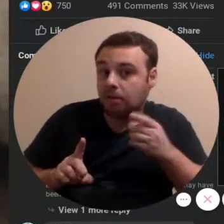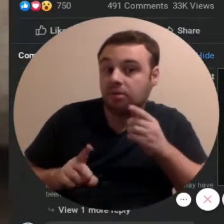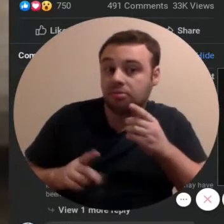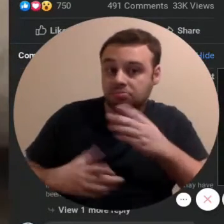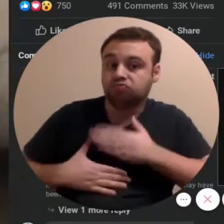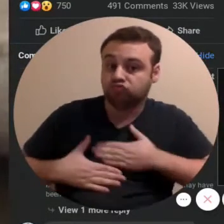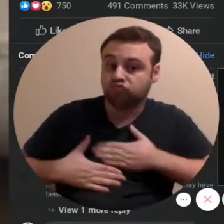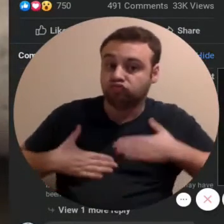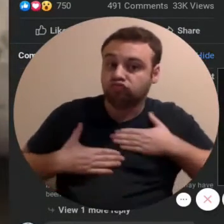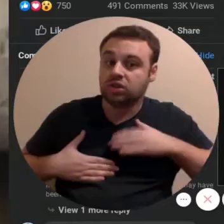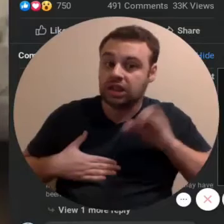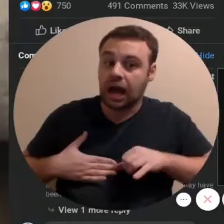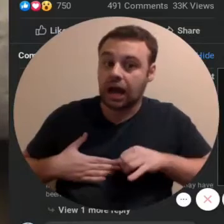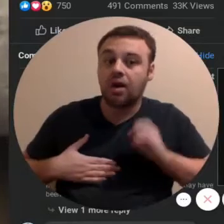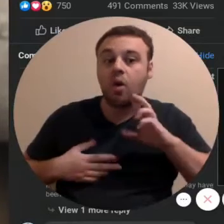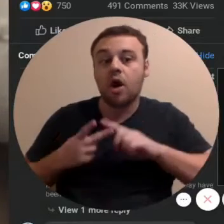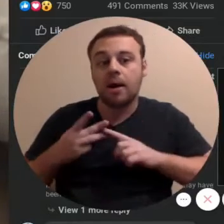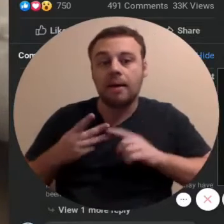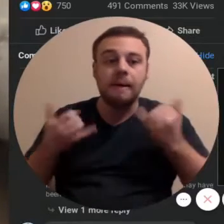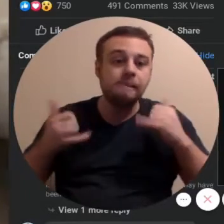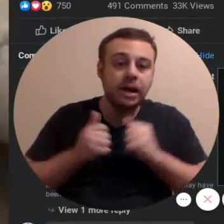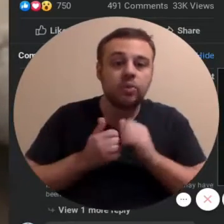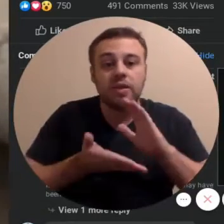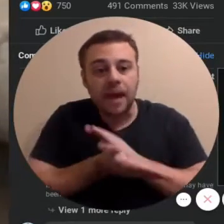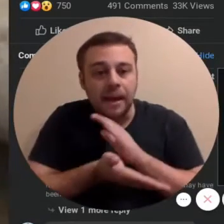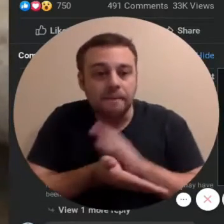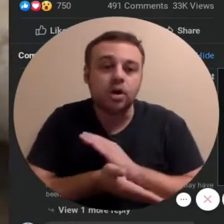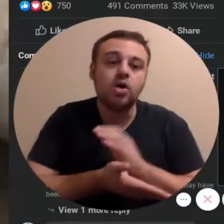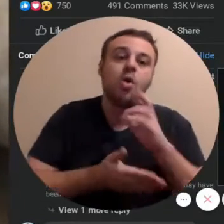paper, boxes. I think his favorite is probably when we